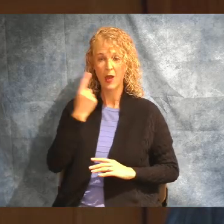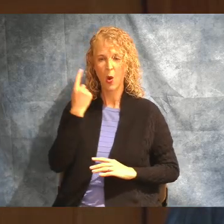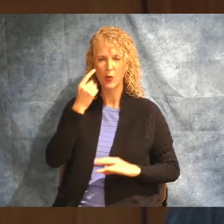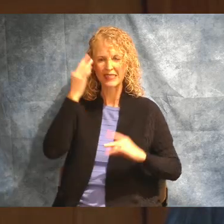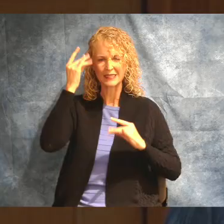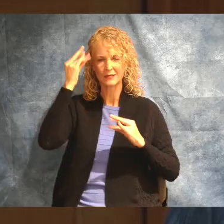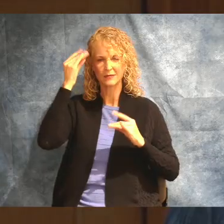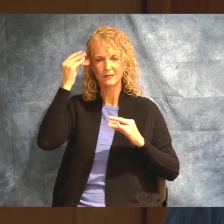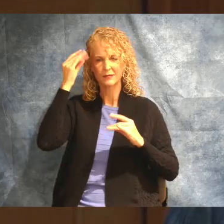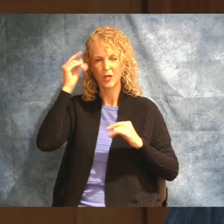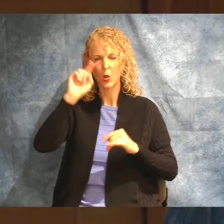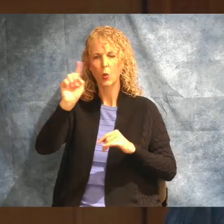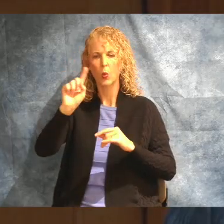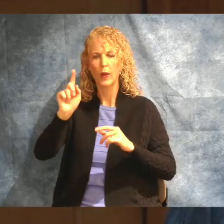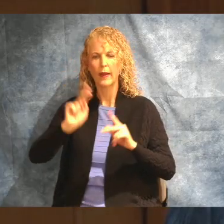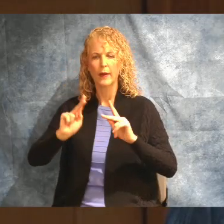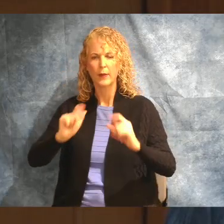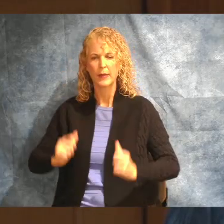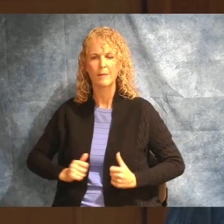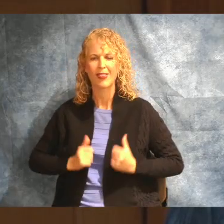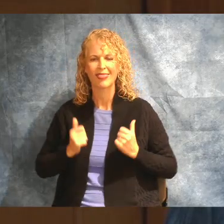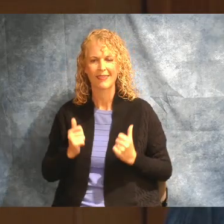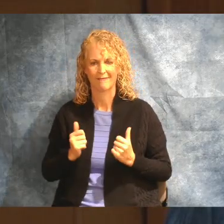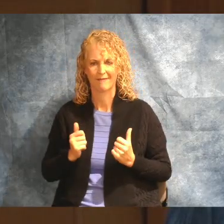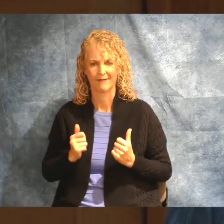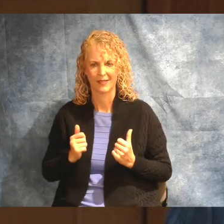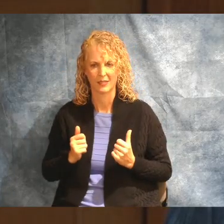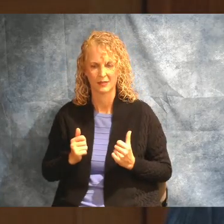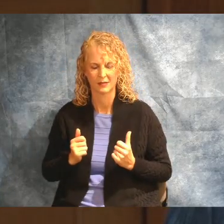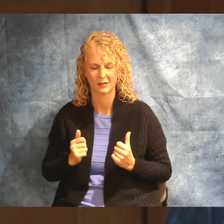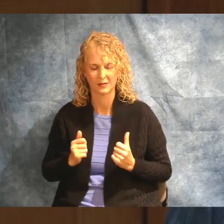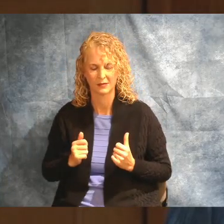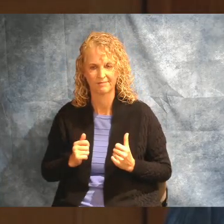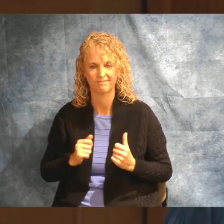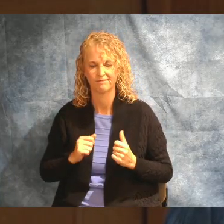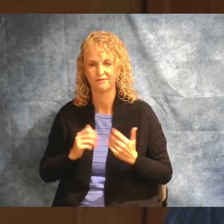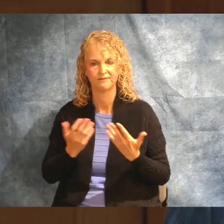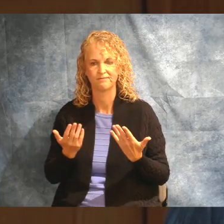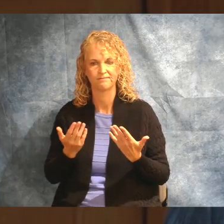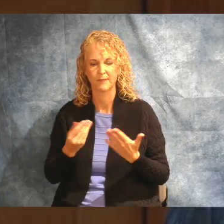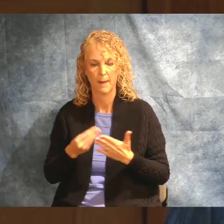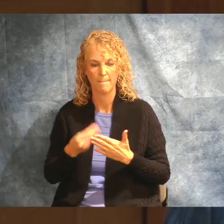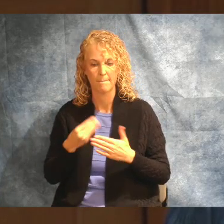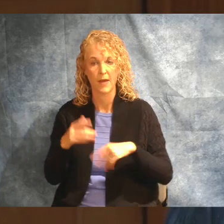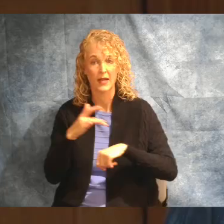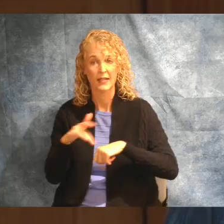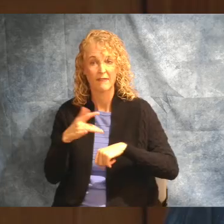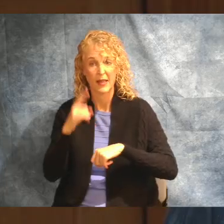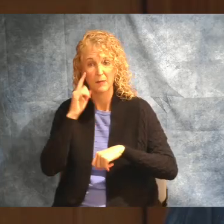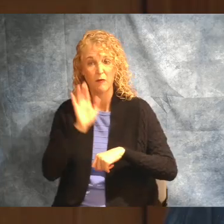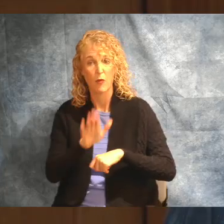of jurisdictions being eligible to participate and get some of those funds for their jurisdictions.